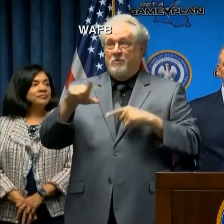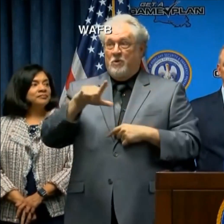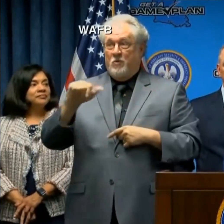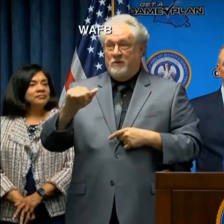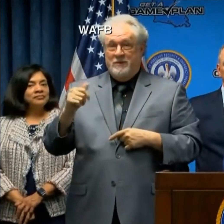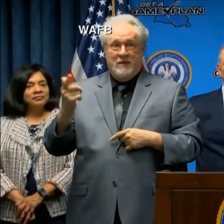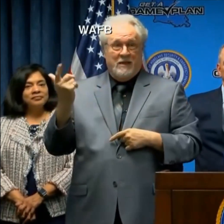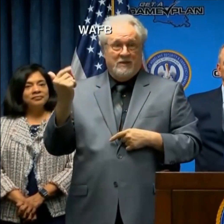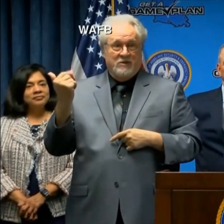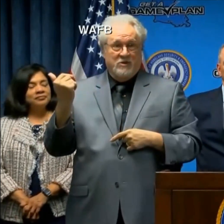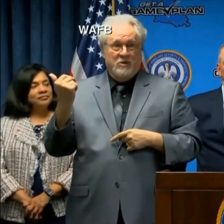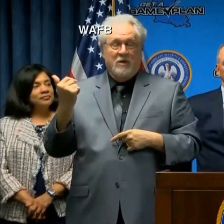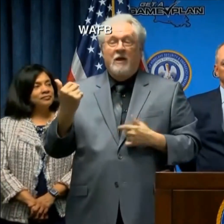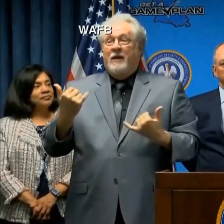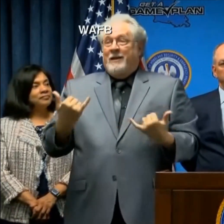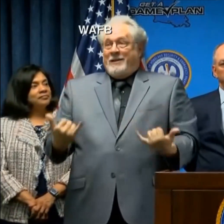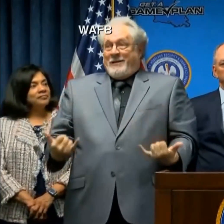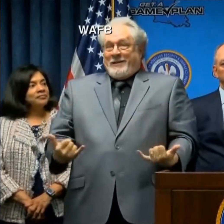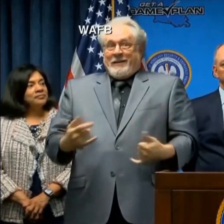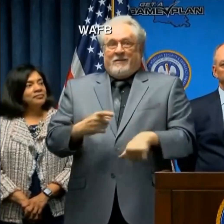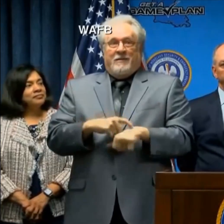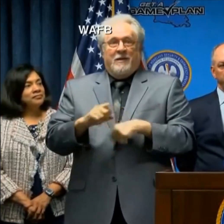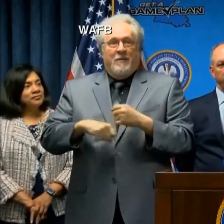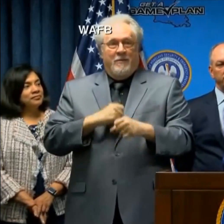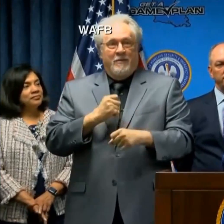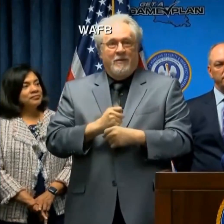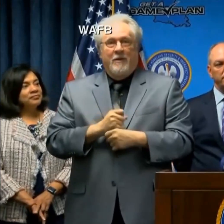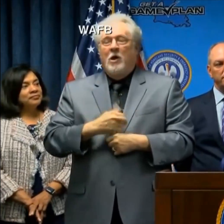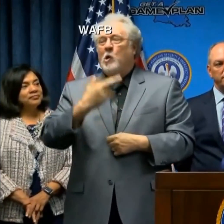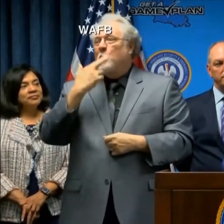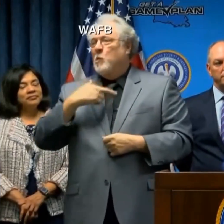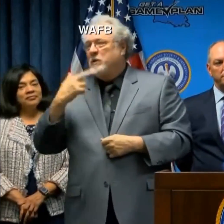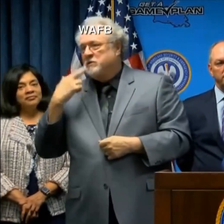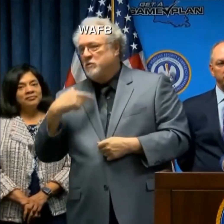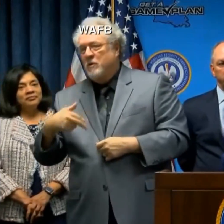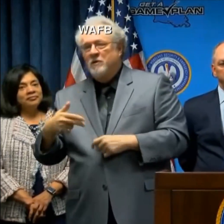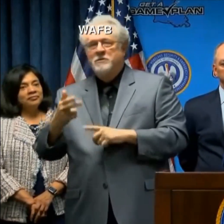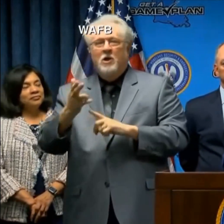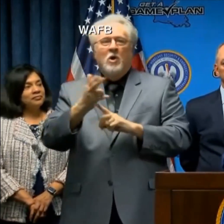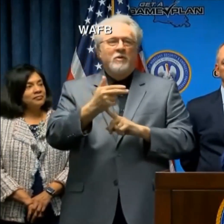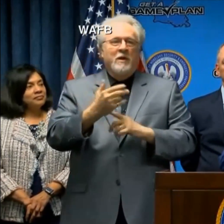this is the time of the year where the restaurants hotels make that money to